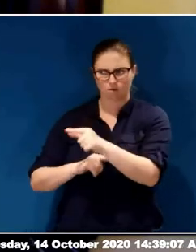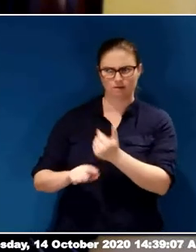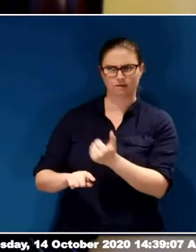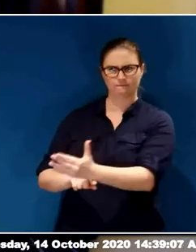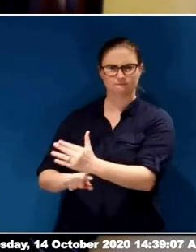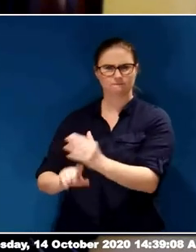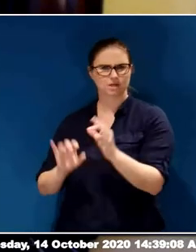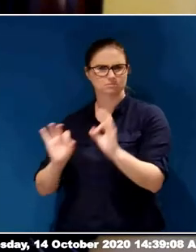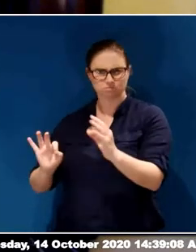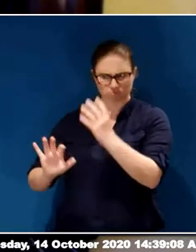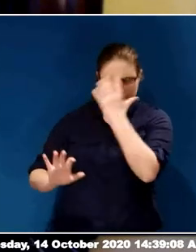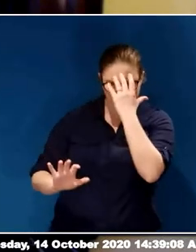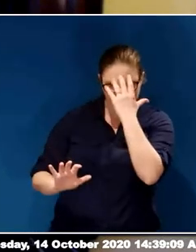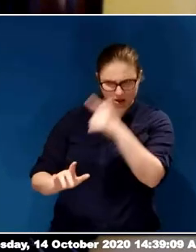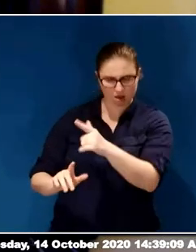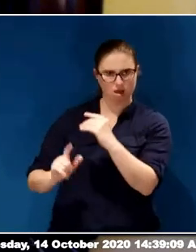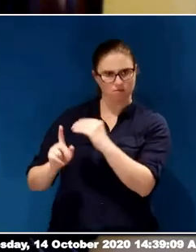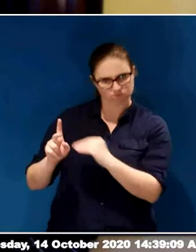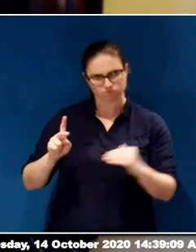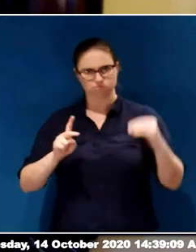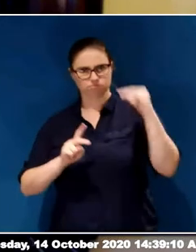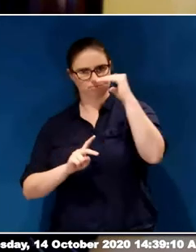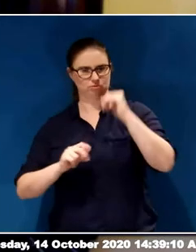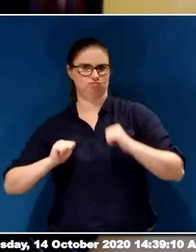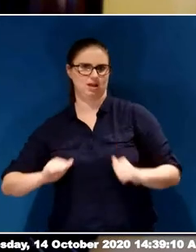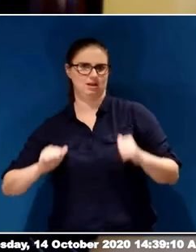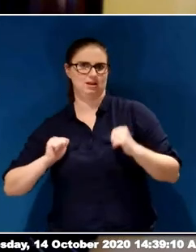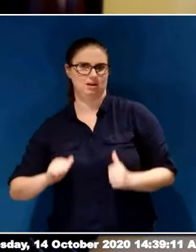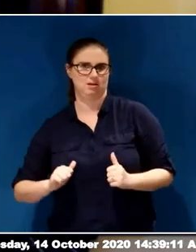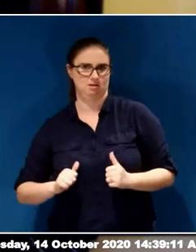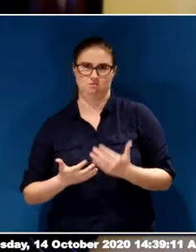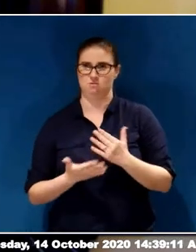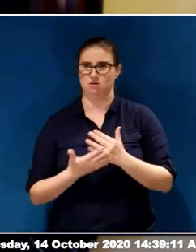So there are two good examples of countries that have adopted this.